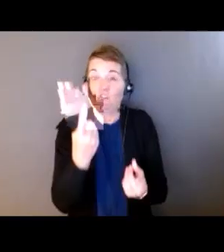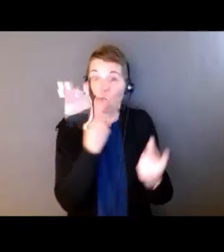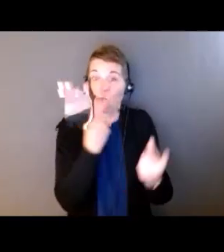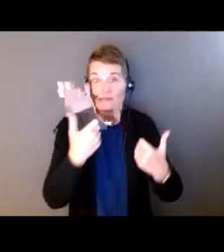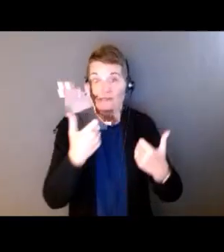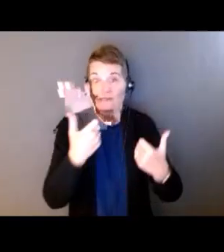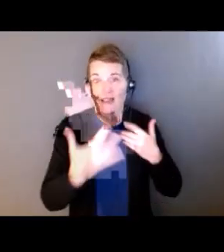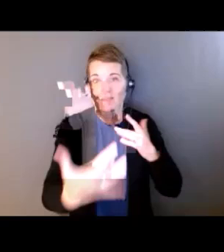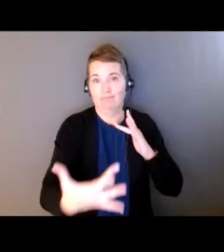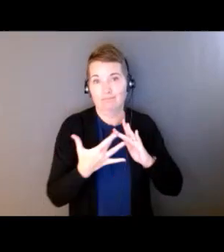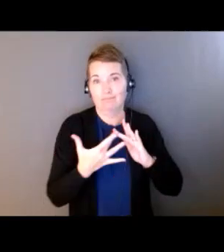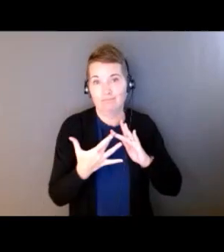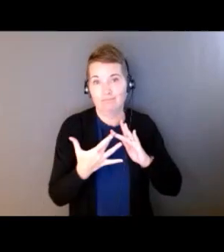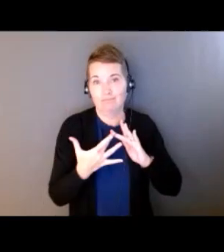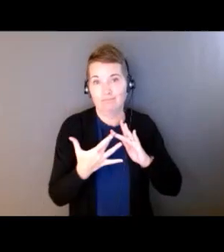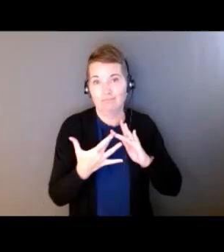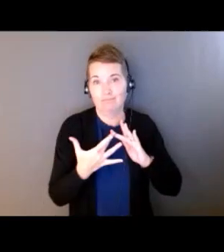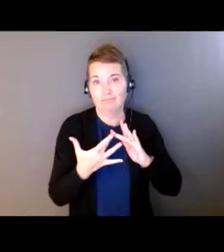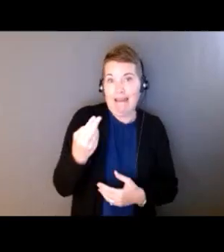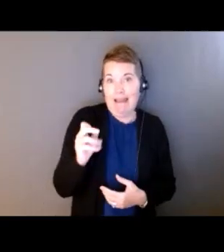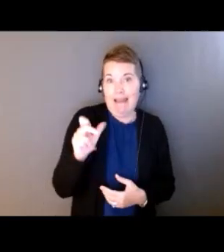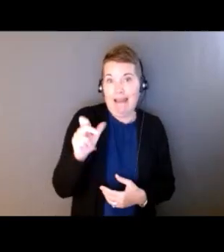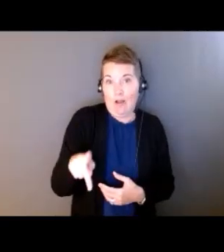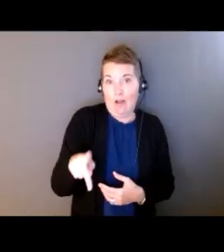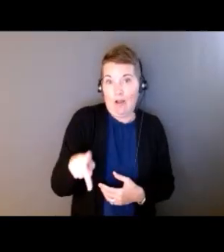help function in the updated portal or by email.